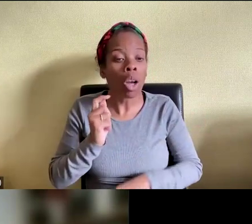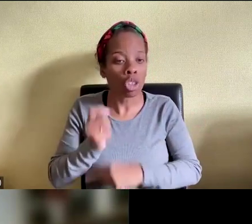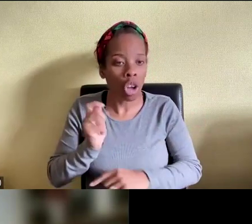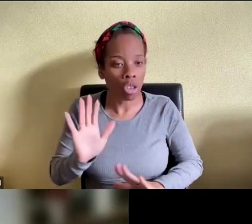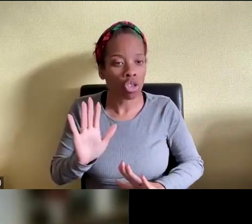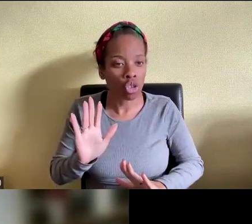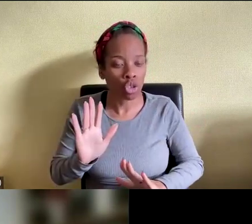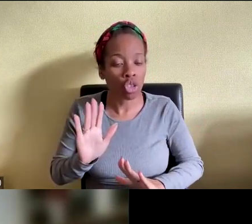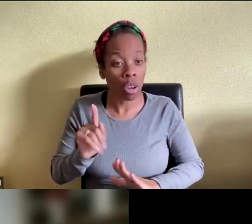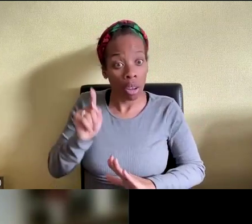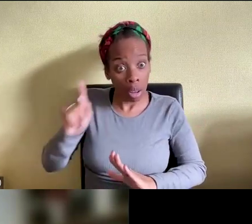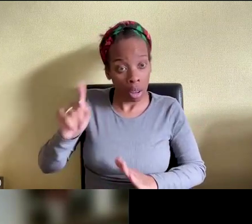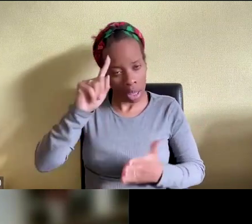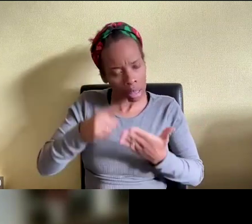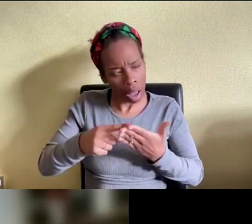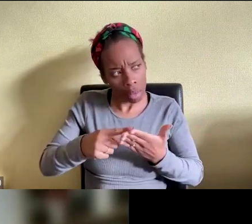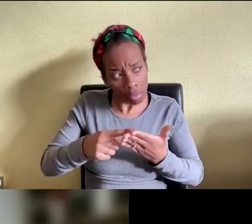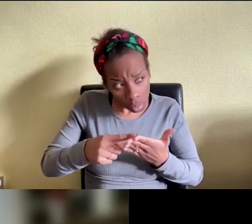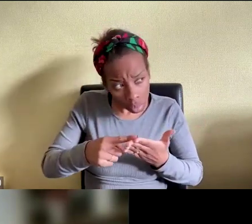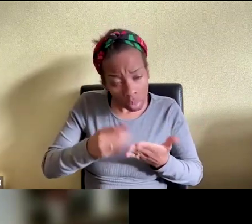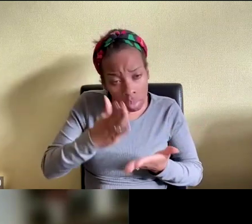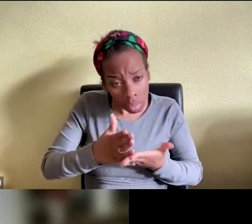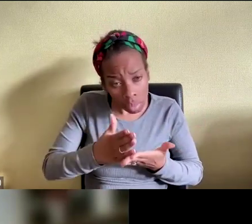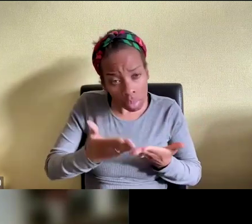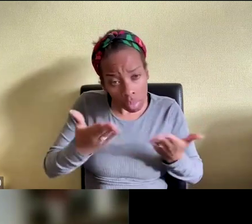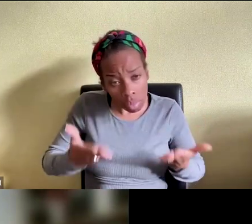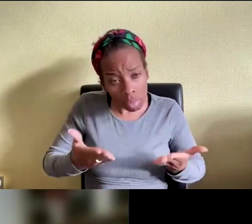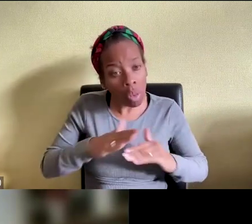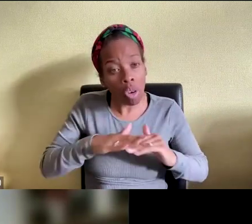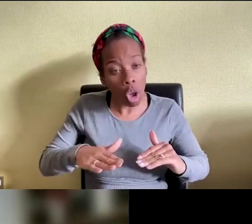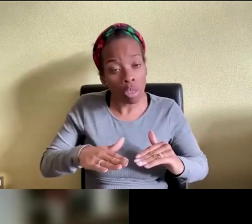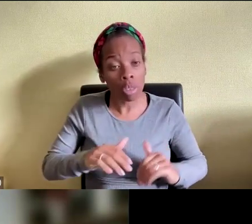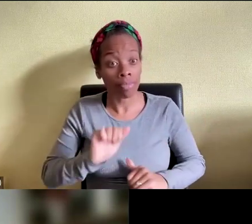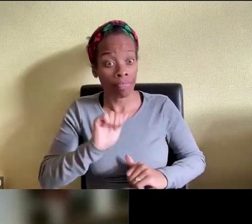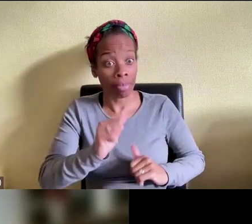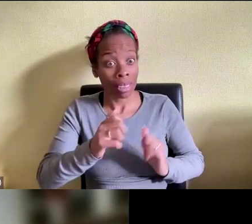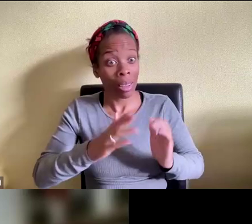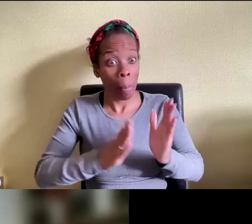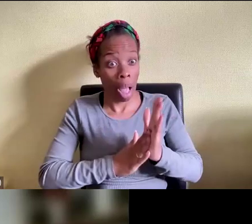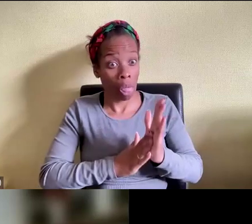advice within that six months because everything else turns on the facts of your individual case. So really only a lawyer can